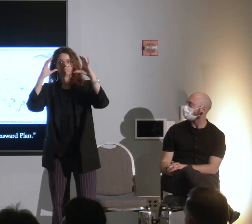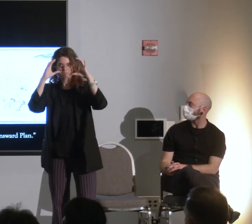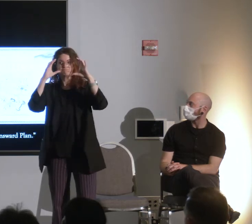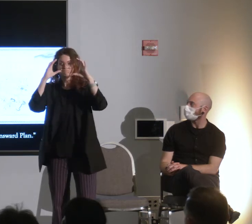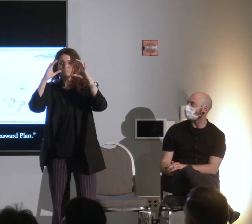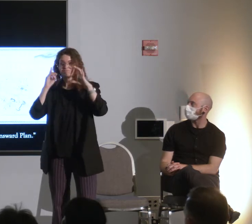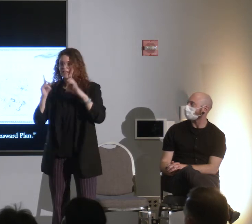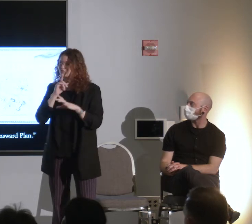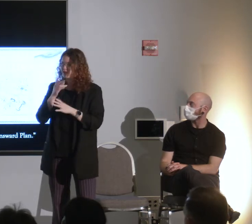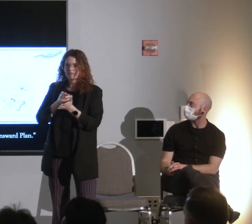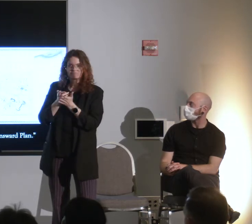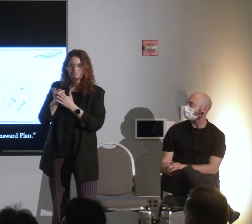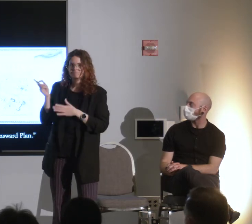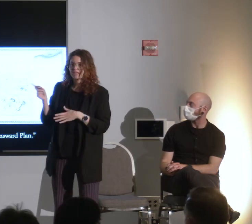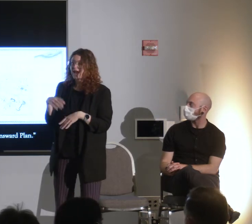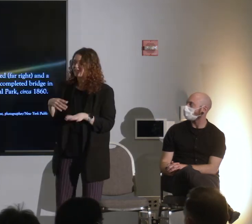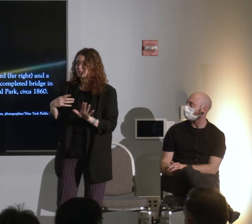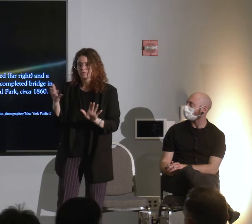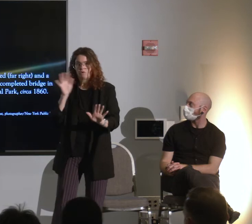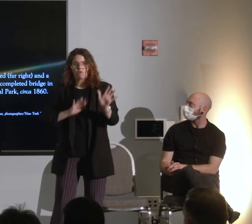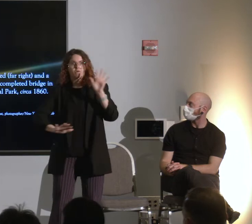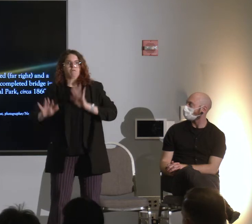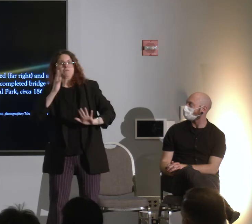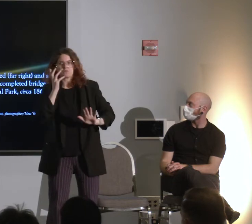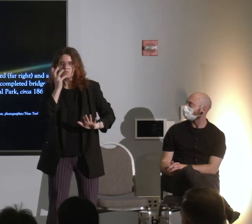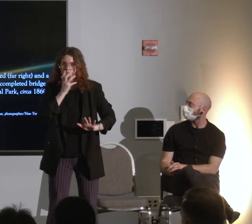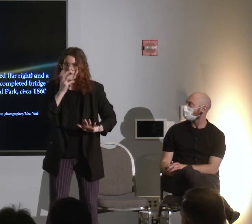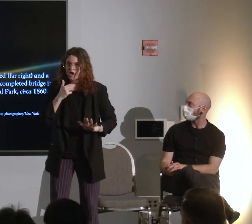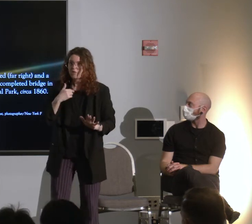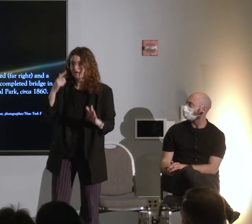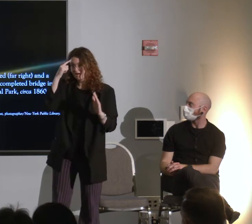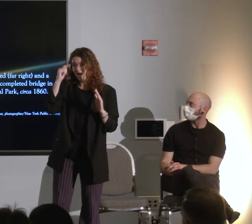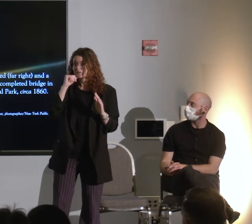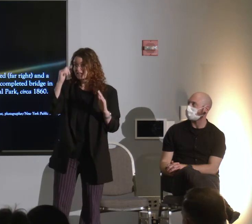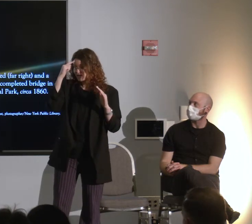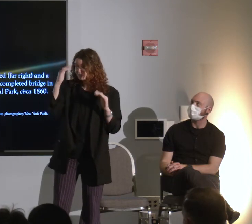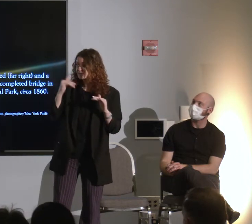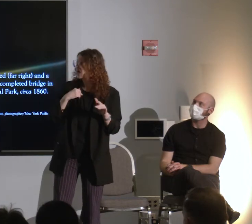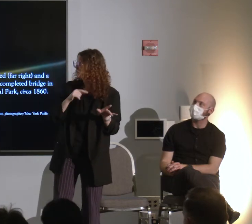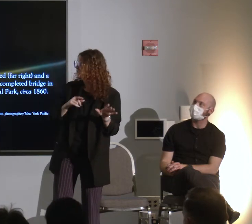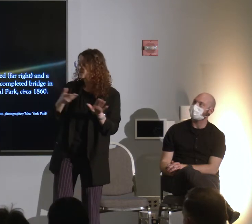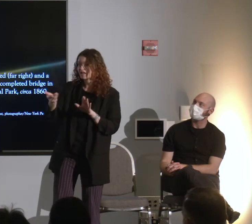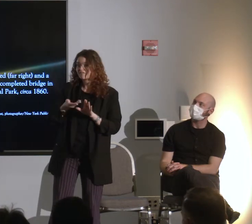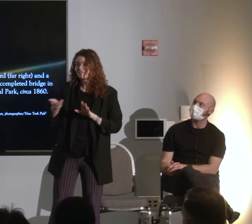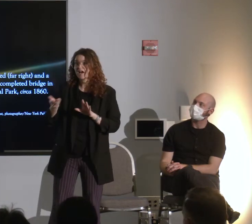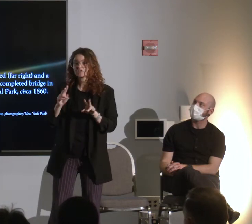For Olmstead, it was a whirlwind. I was unexpectedly invited to take a modest public duty, he recalled, which led him to